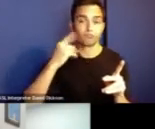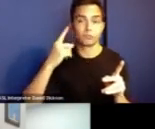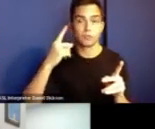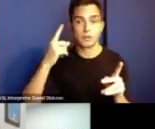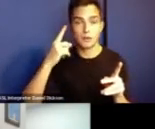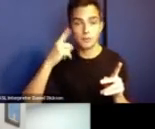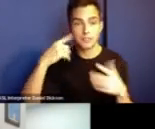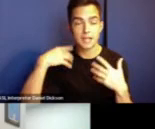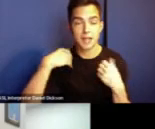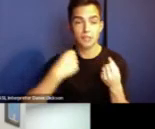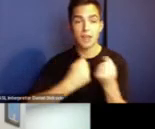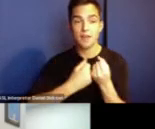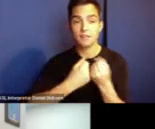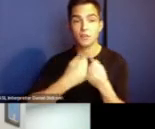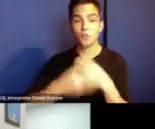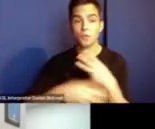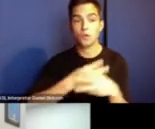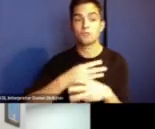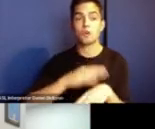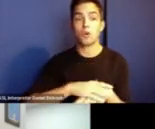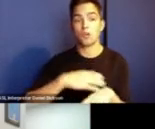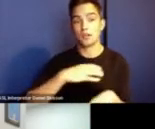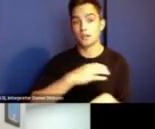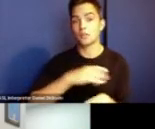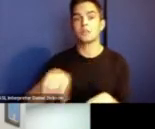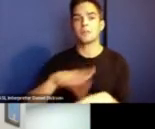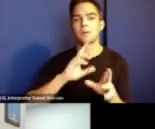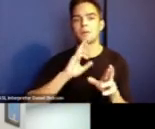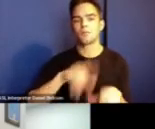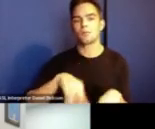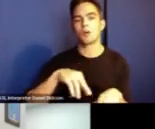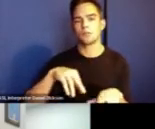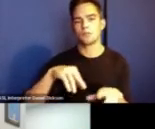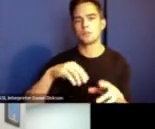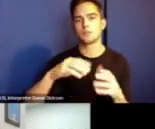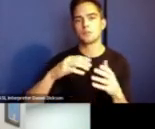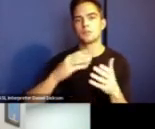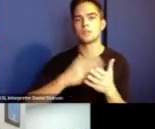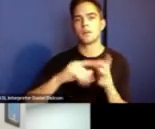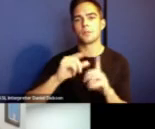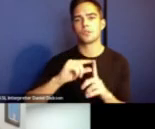advocacy realm who are on the council, they may may react to some of the some of the terminology and some of those